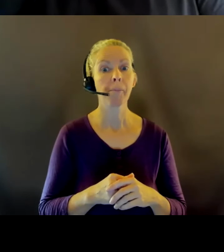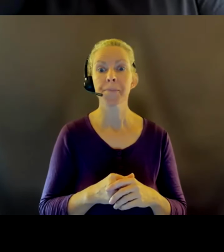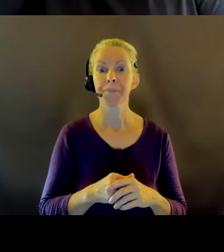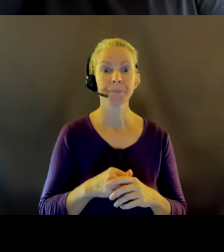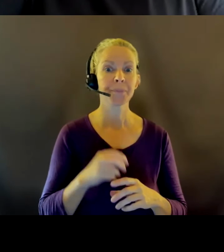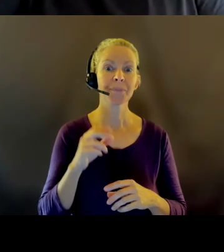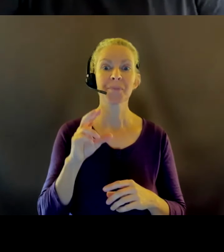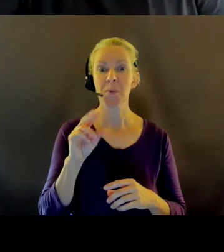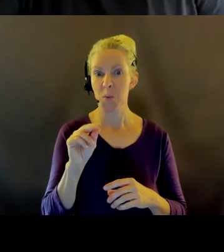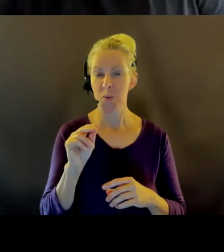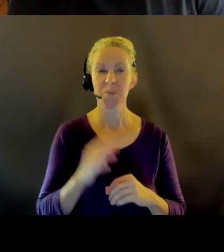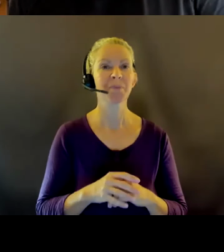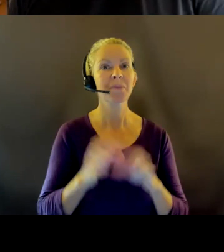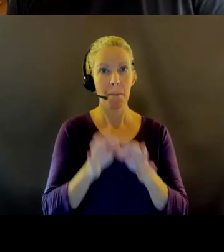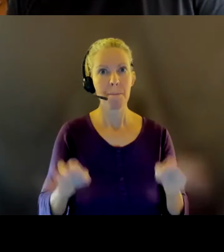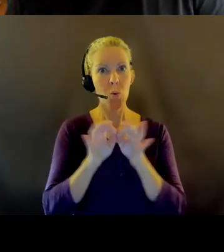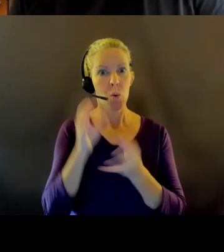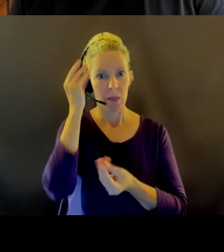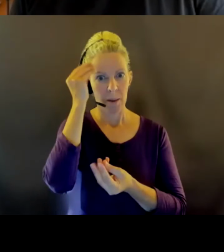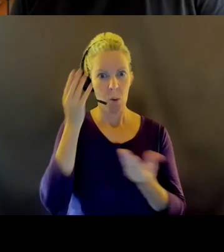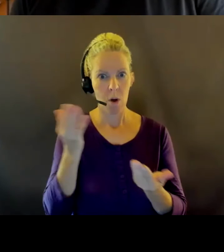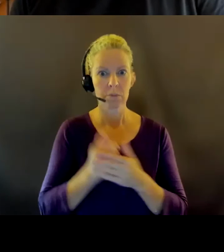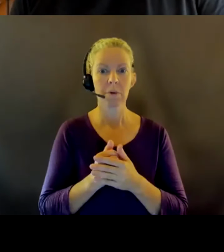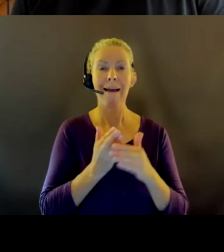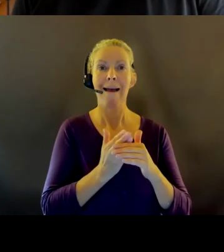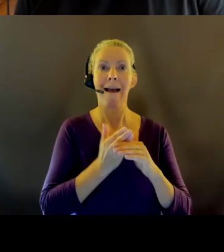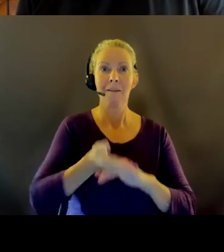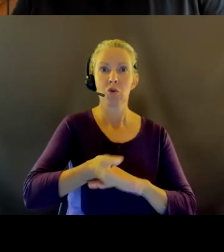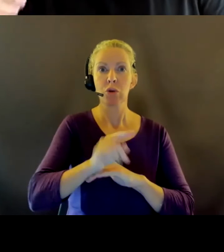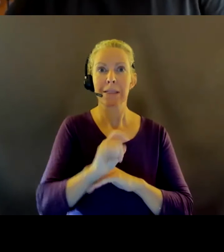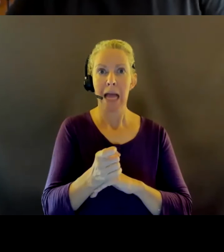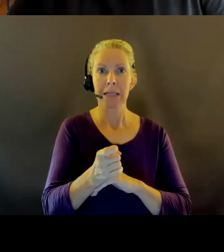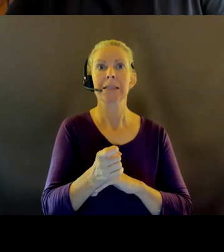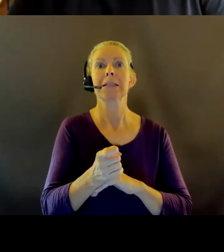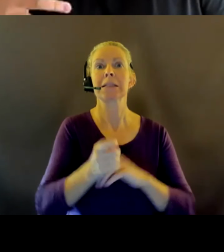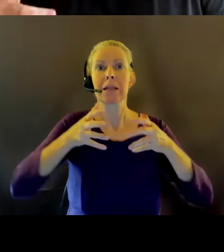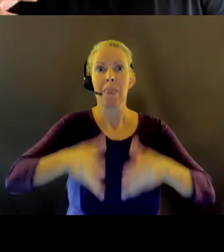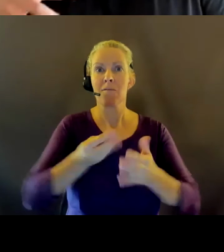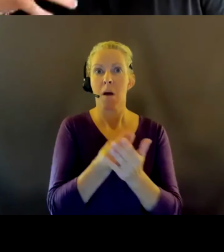After-tax disposable income, half a trillion dollars is what we are talking about in terms